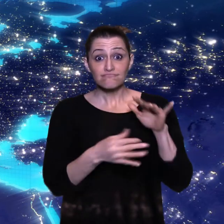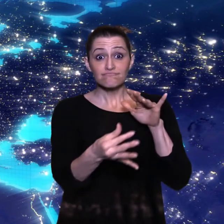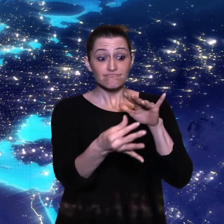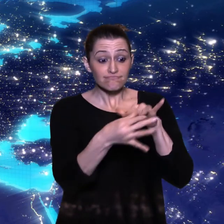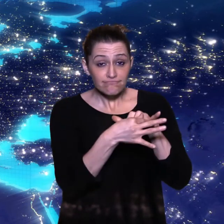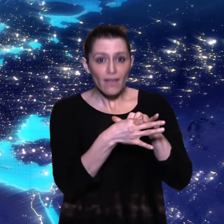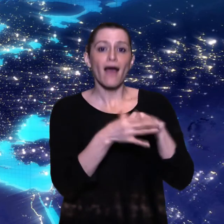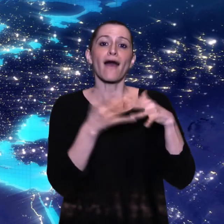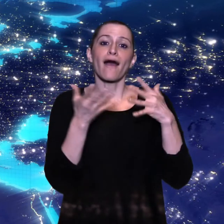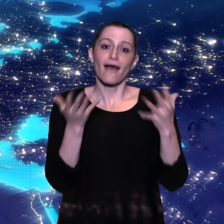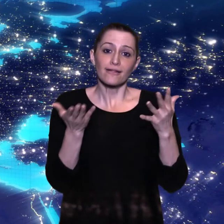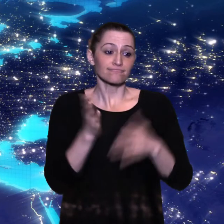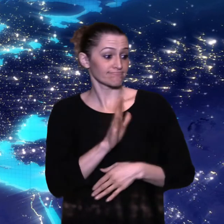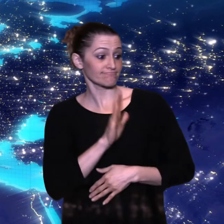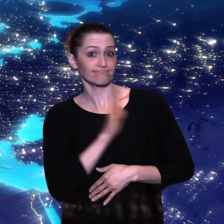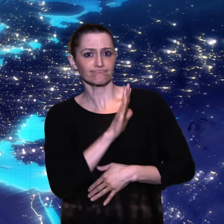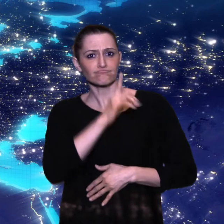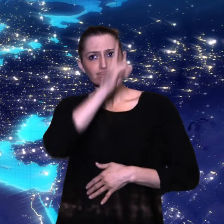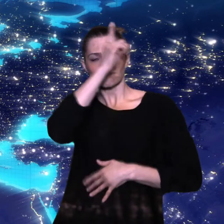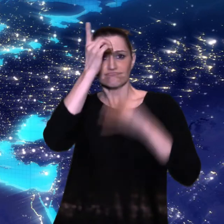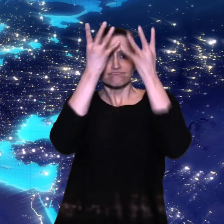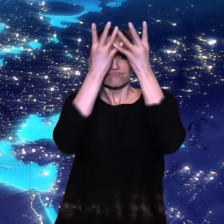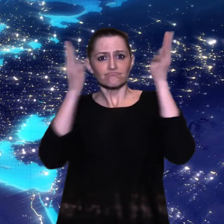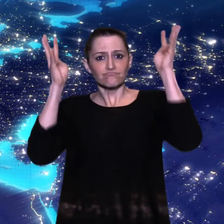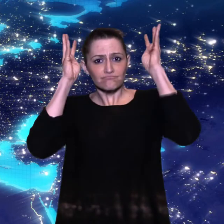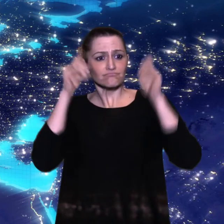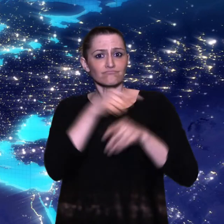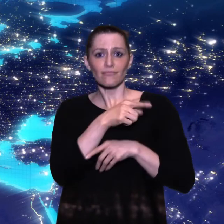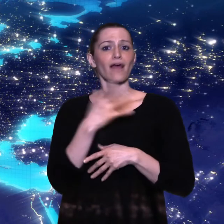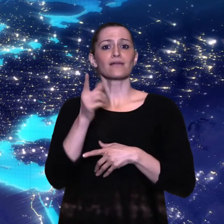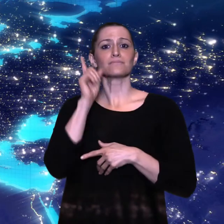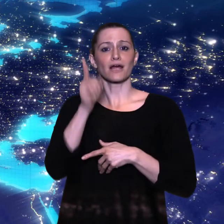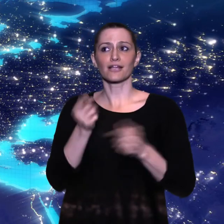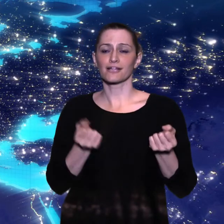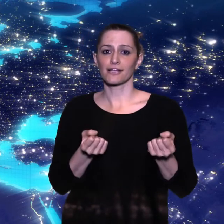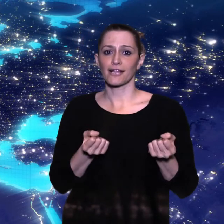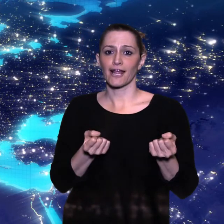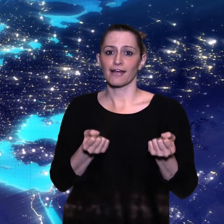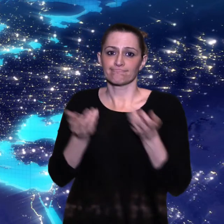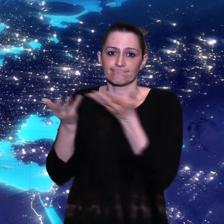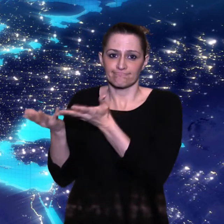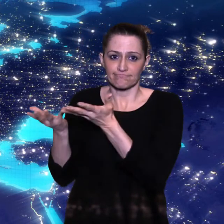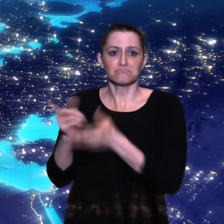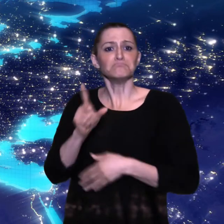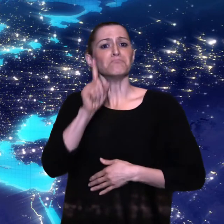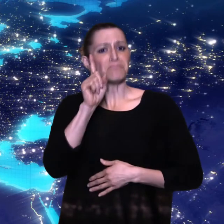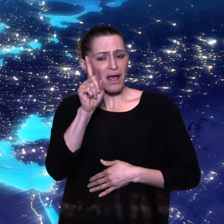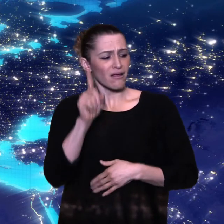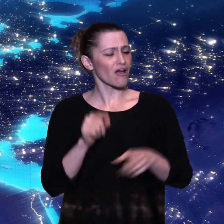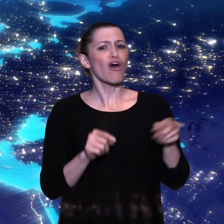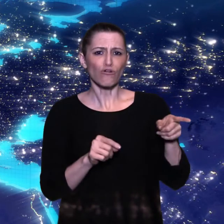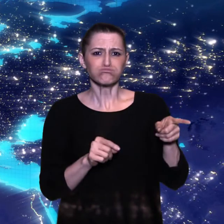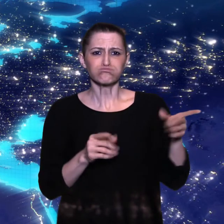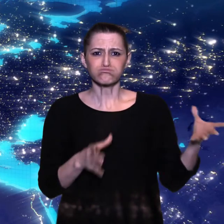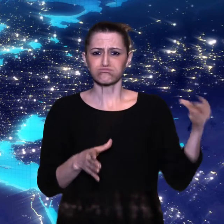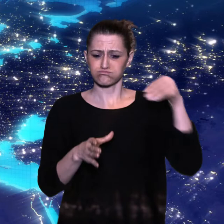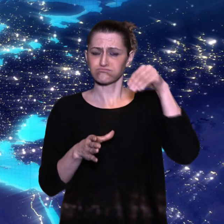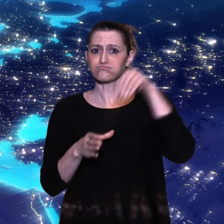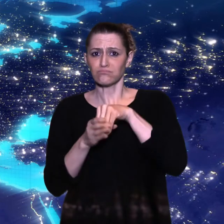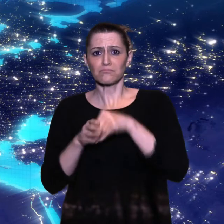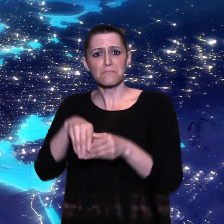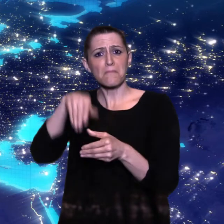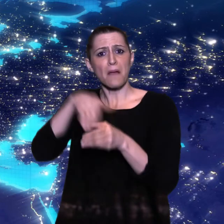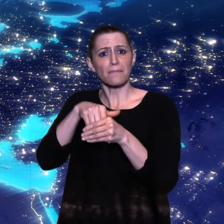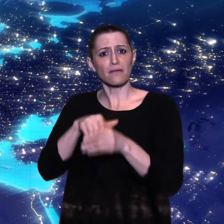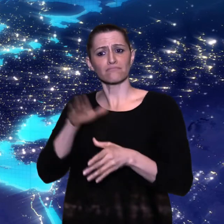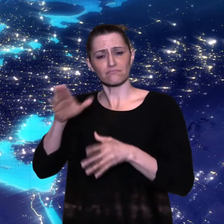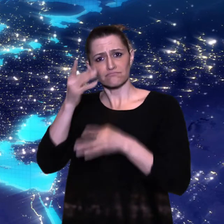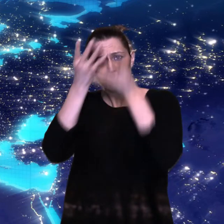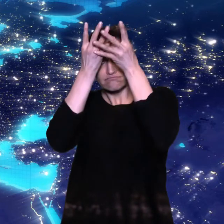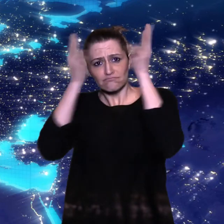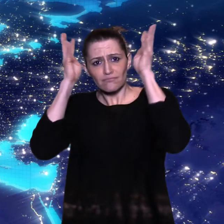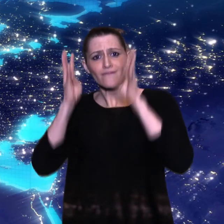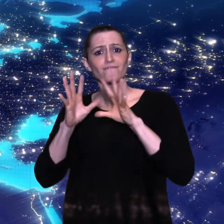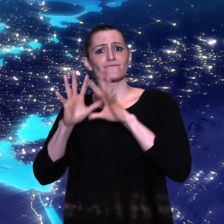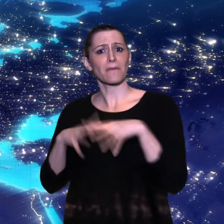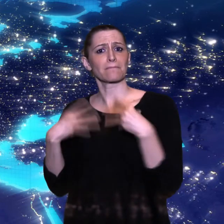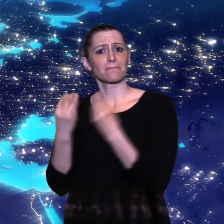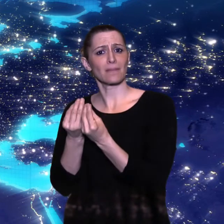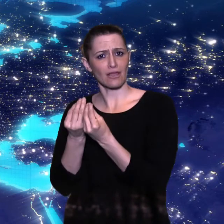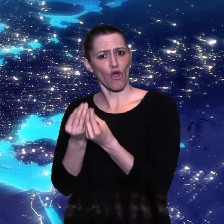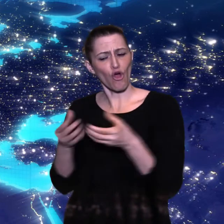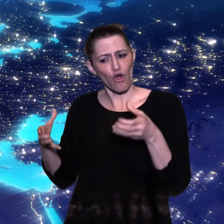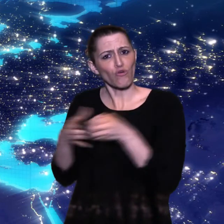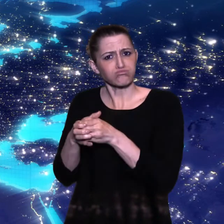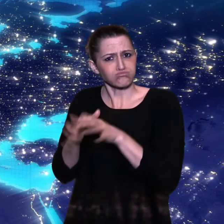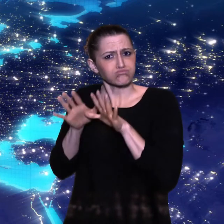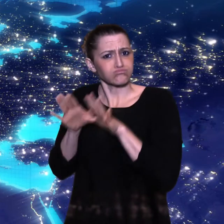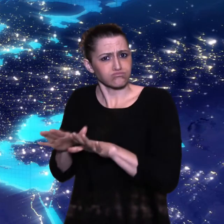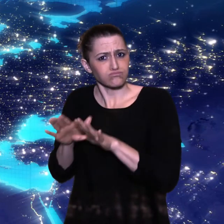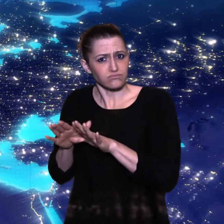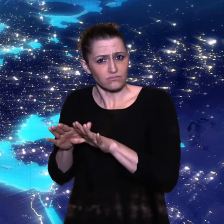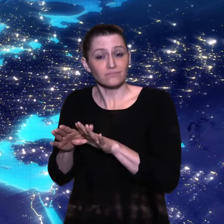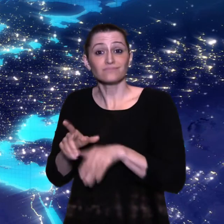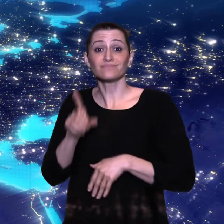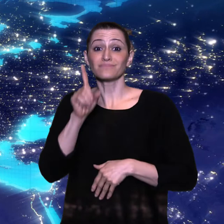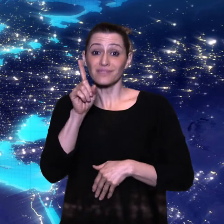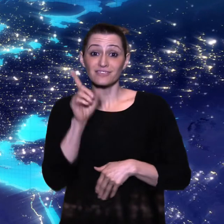outside the royal family years ago, she remains a member of